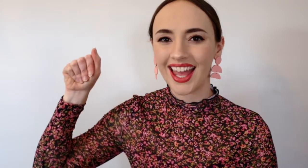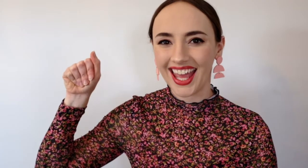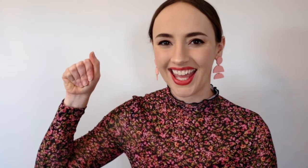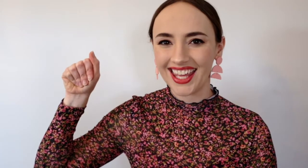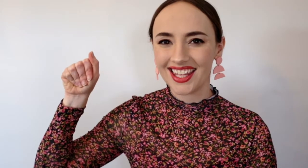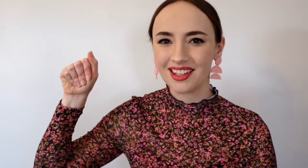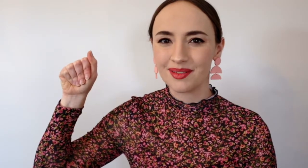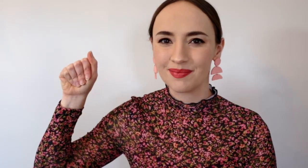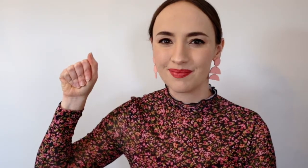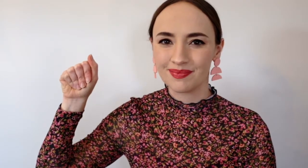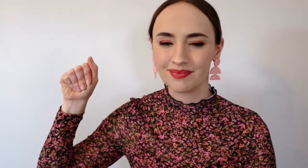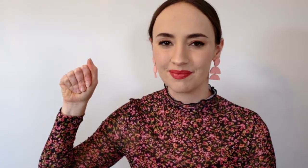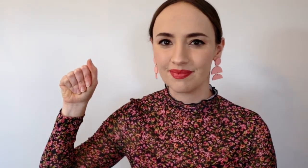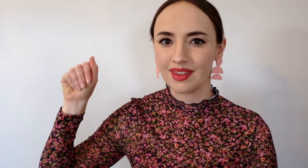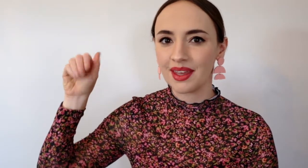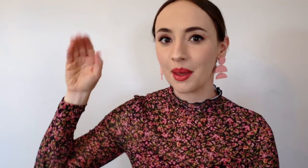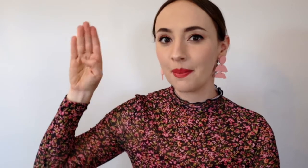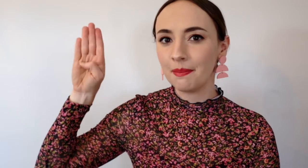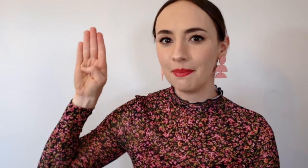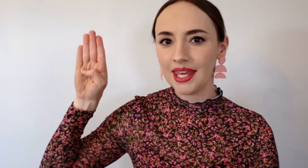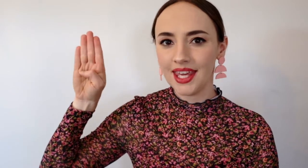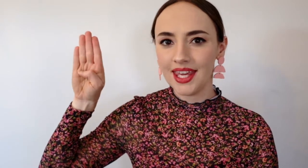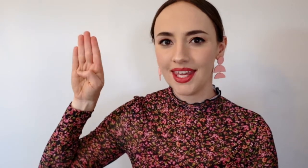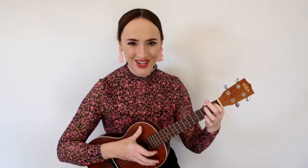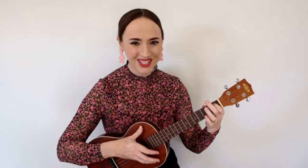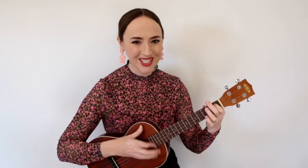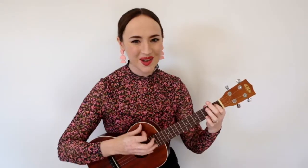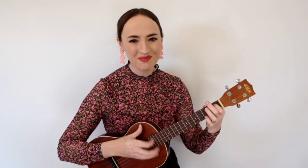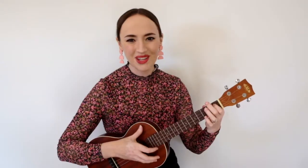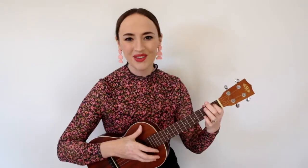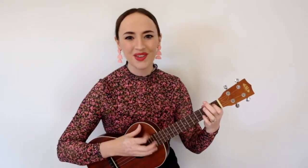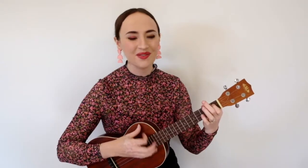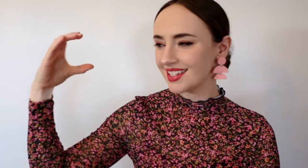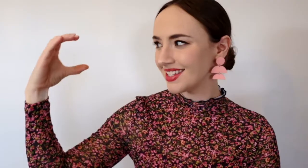A - You're adorable. B - You're so beautiful.